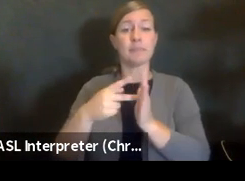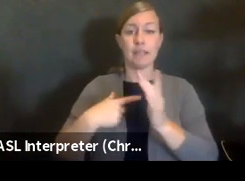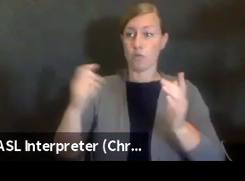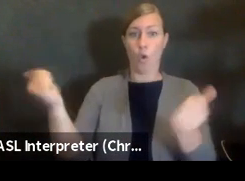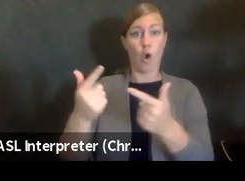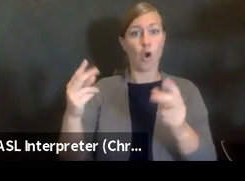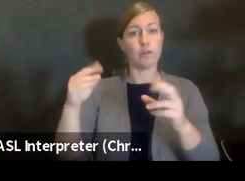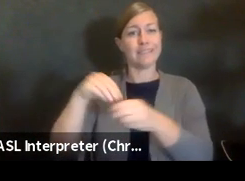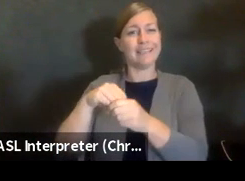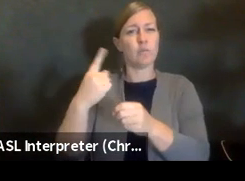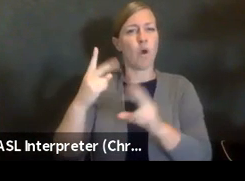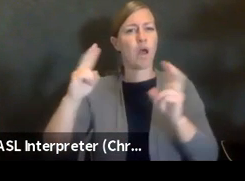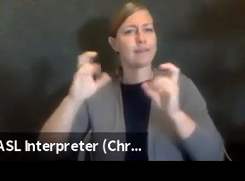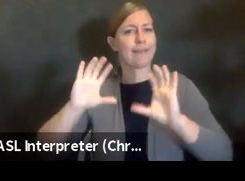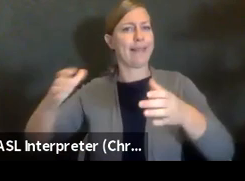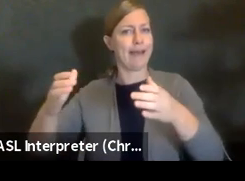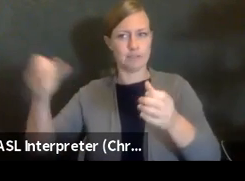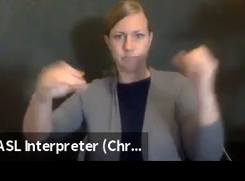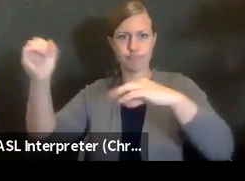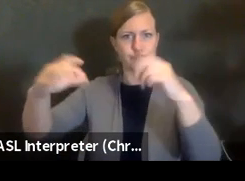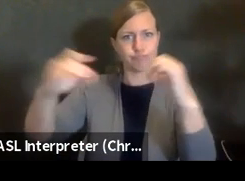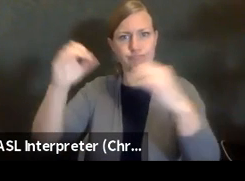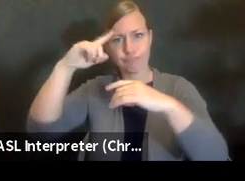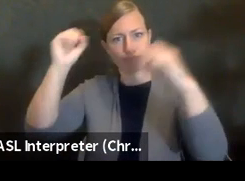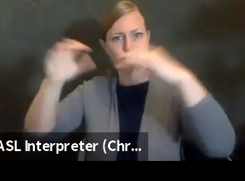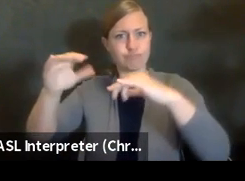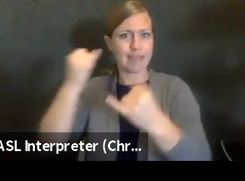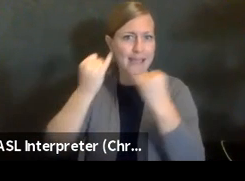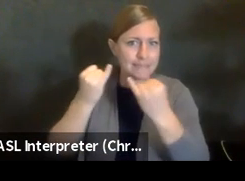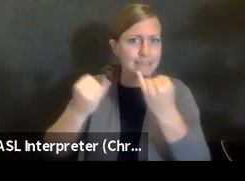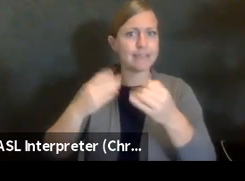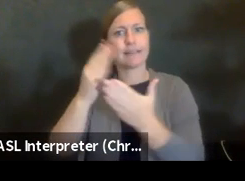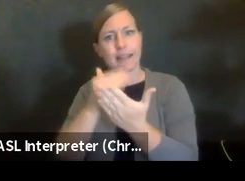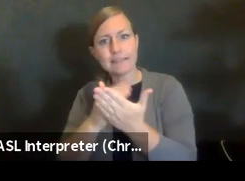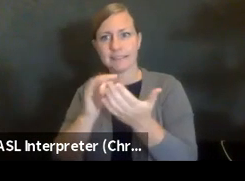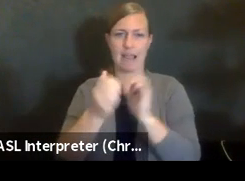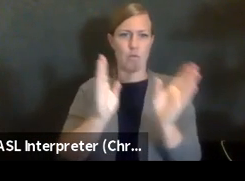Katherine Livick - ESD 112: There are many, many opportunities for you to organize this however you would like.